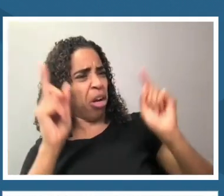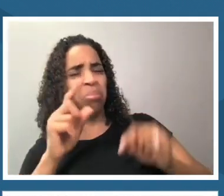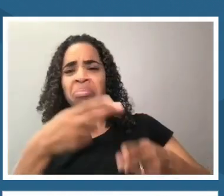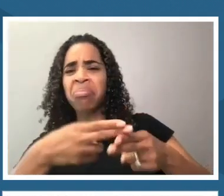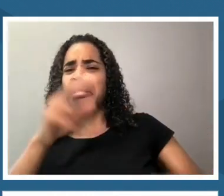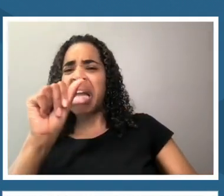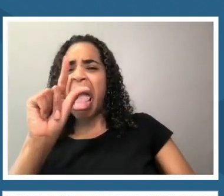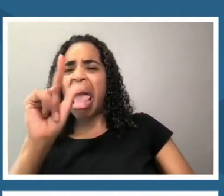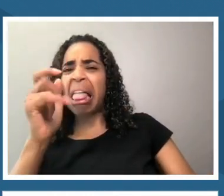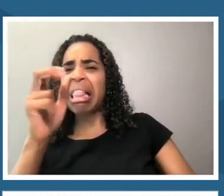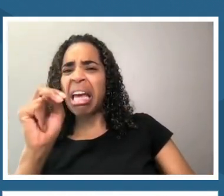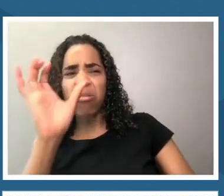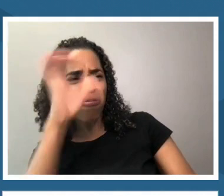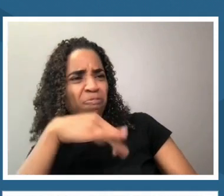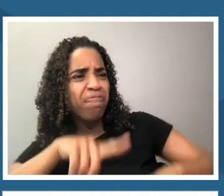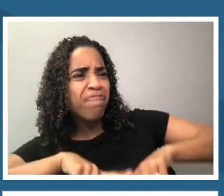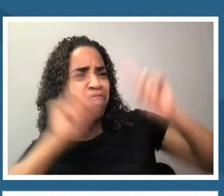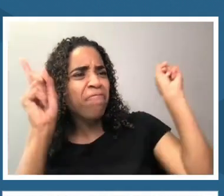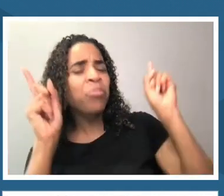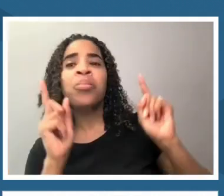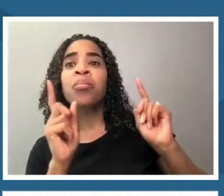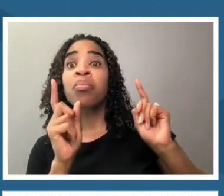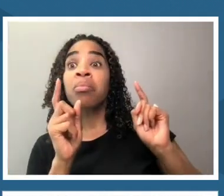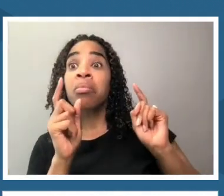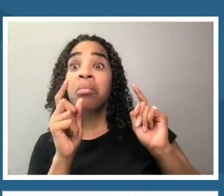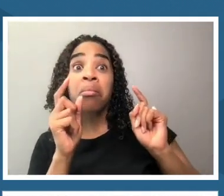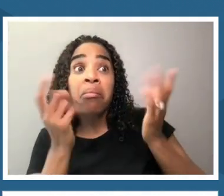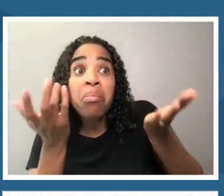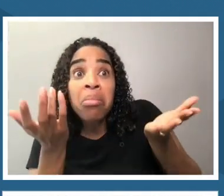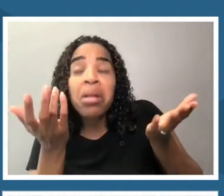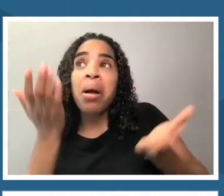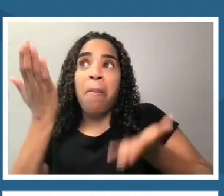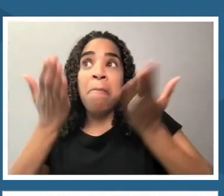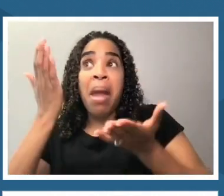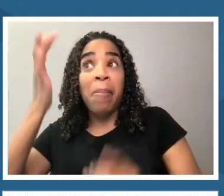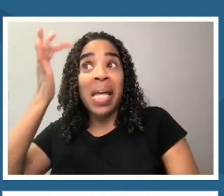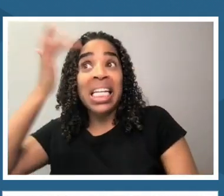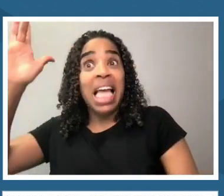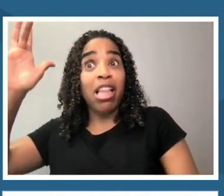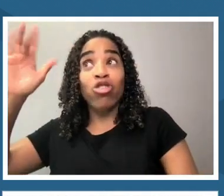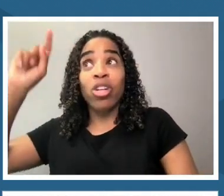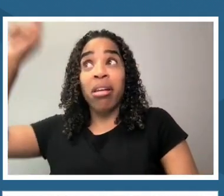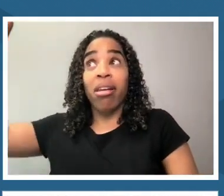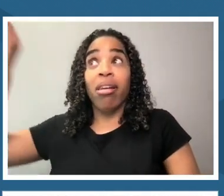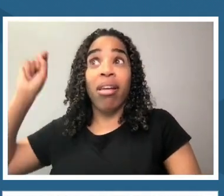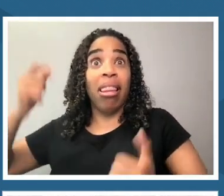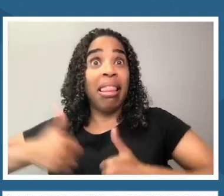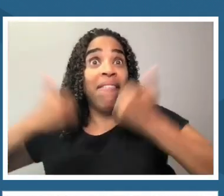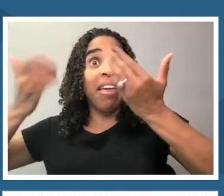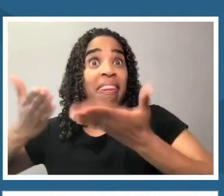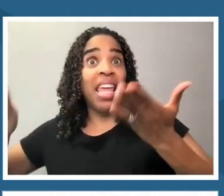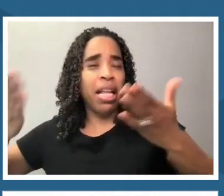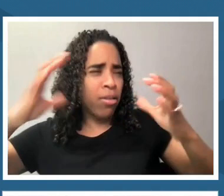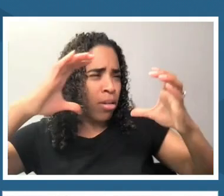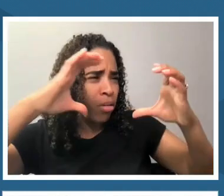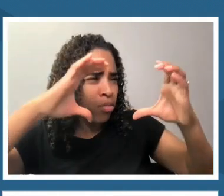and if other intelligent beings in another world were investigating our solar system